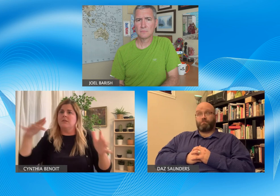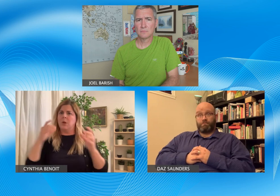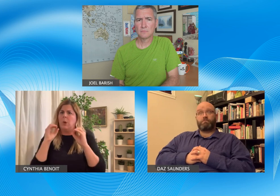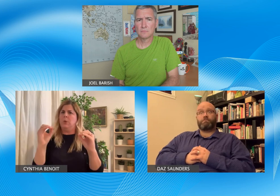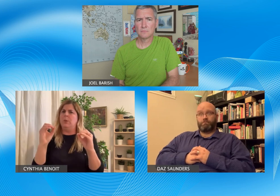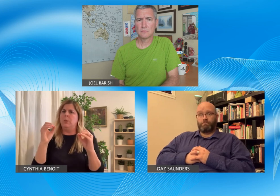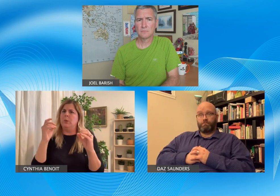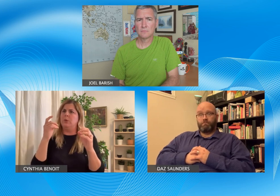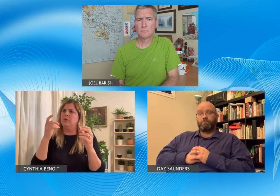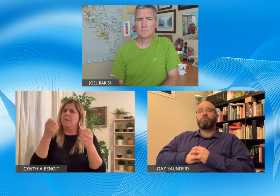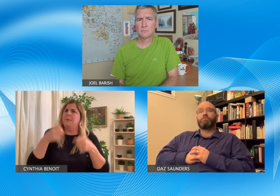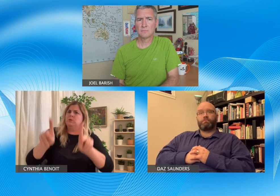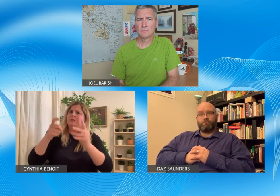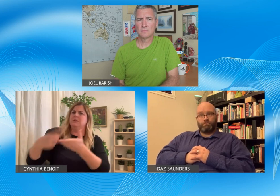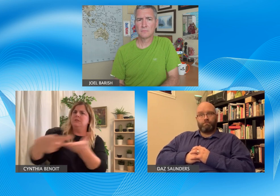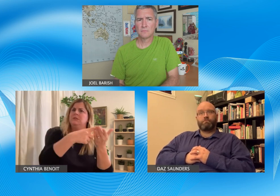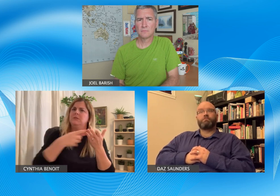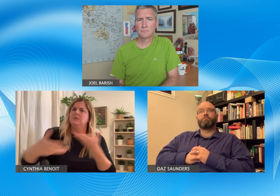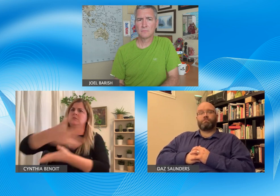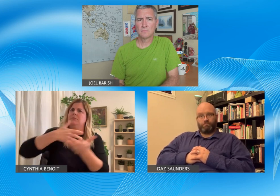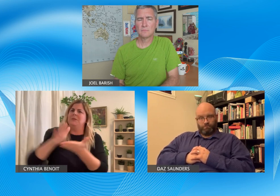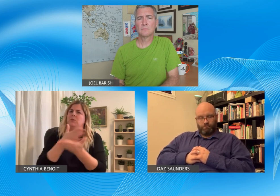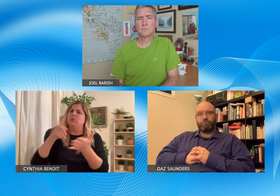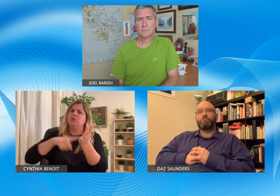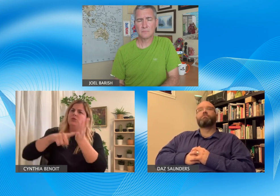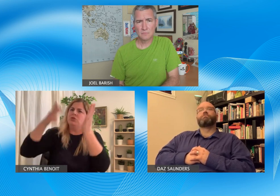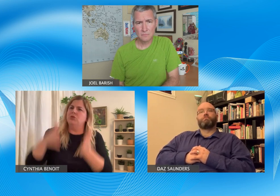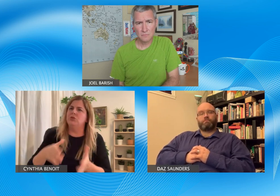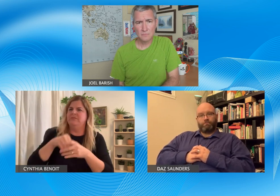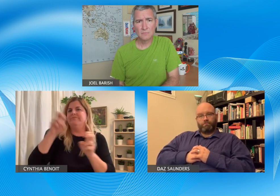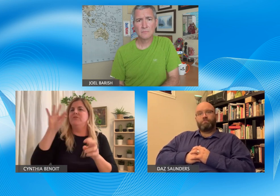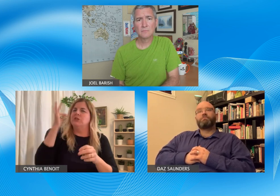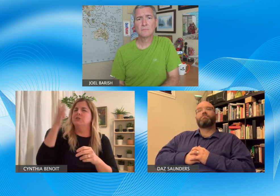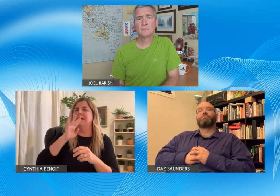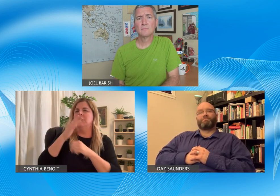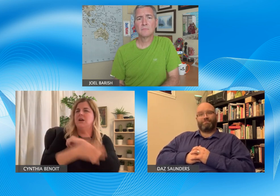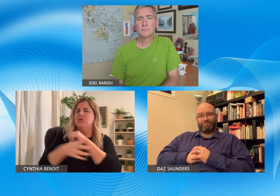In the past, there were no such opportunities t o congregate, to network and share experiences between researchers from French speaking countries.